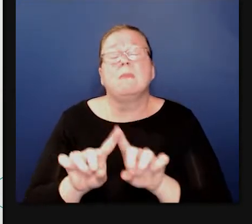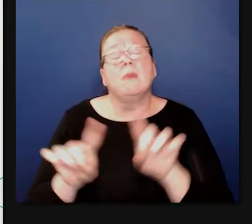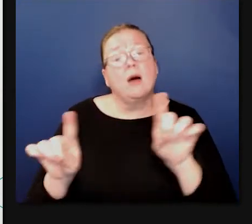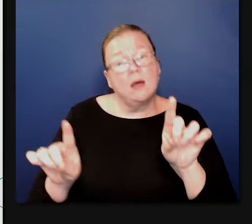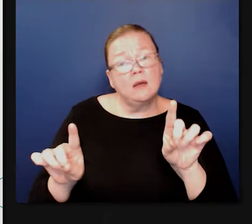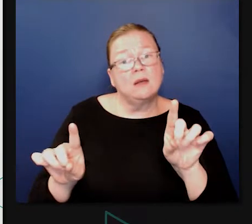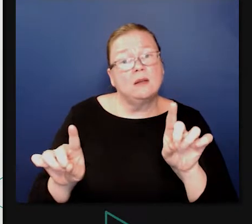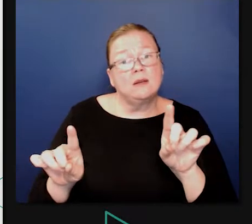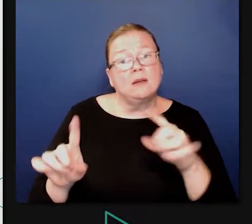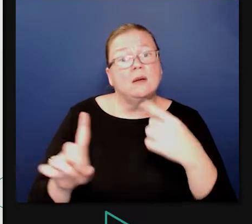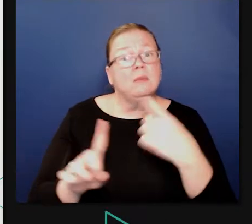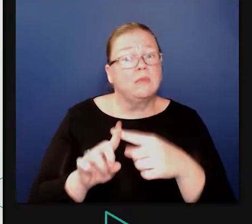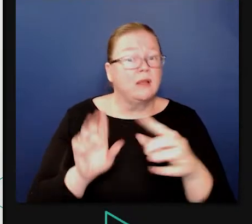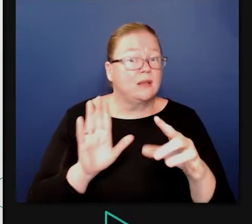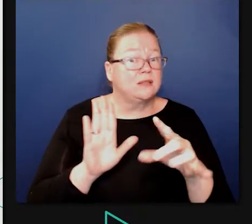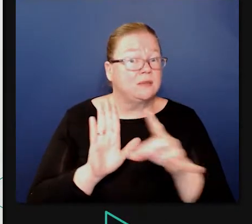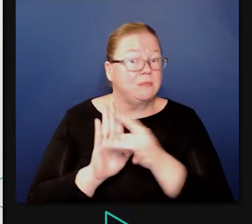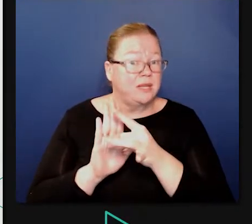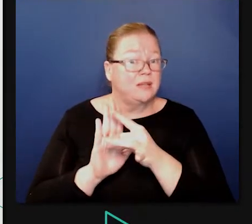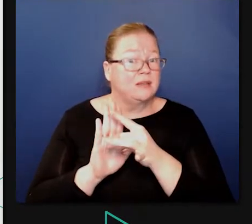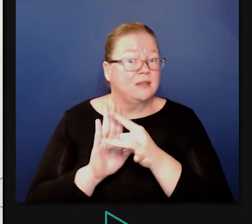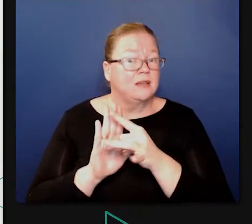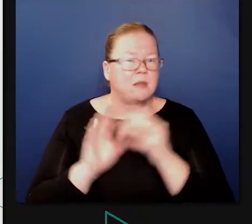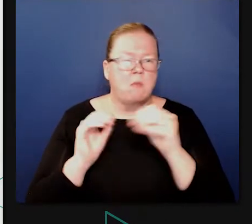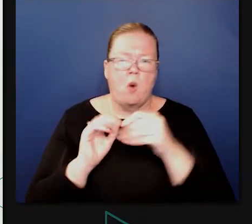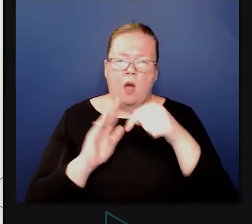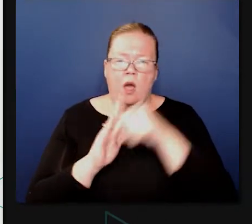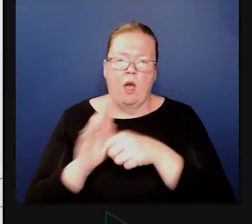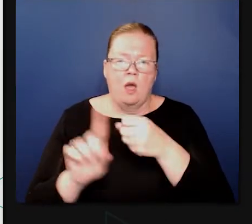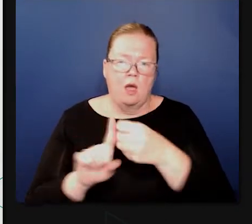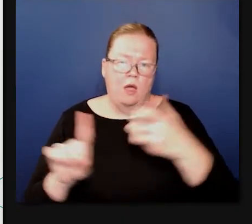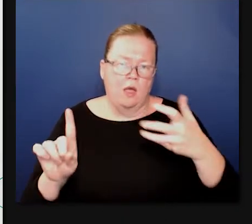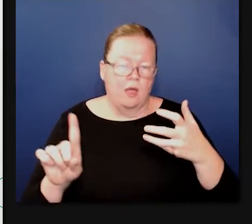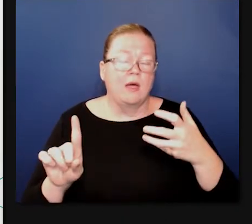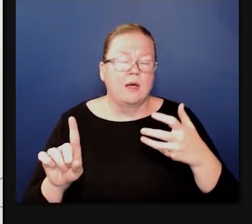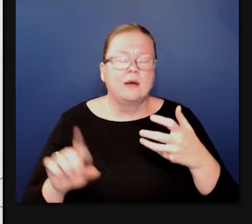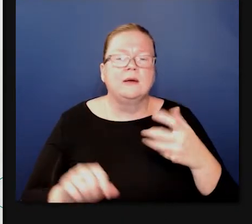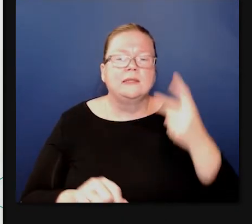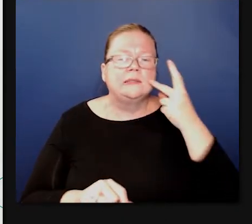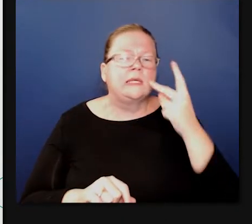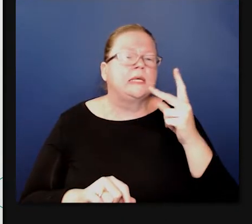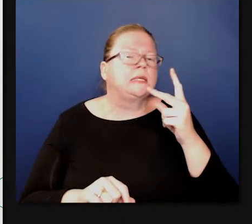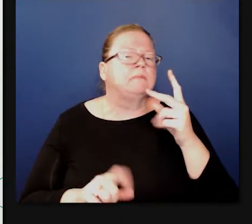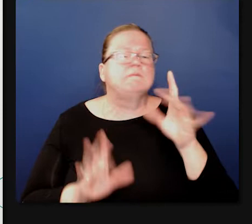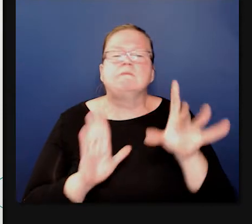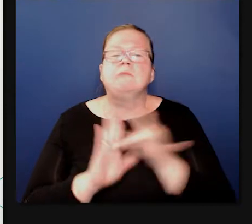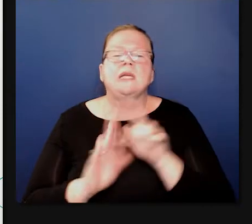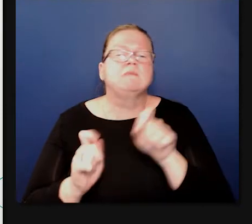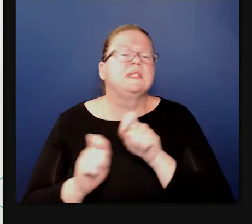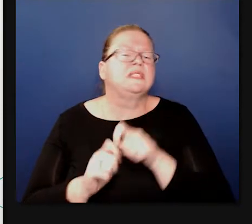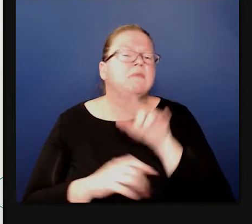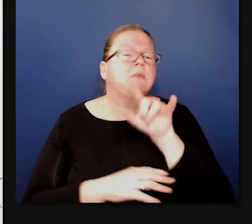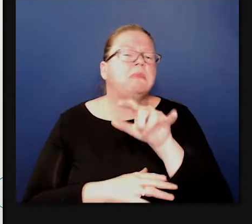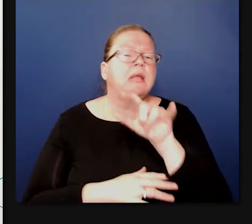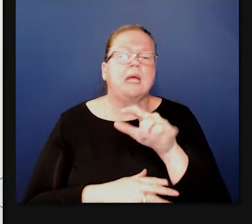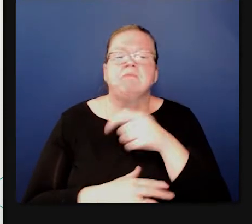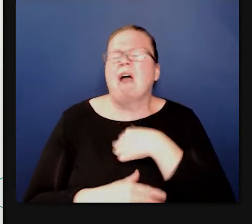but you can also choose to present it in a greater detail. So if you see, I'll go into a specific plane that I'm interested in